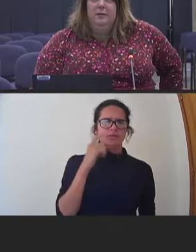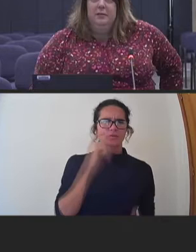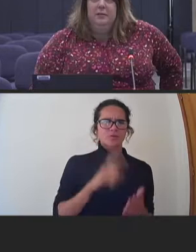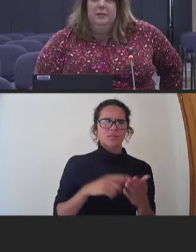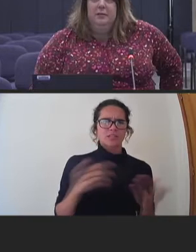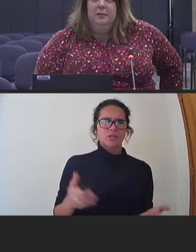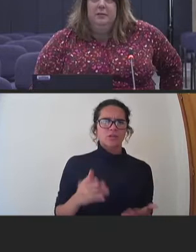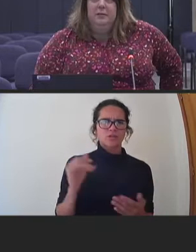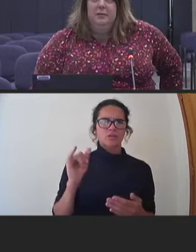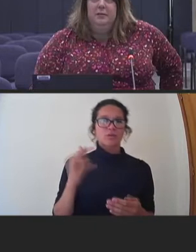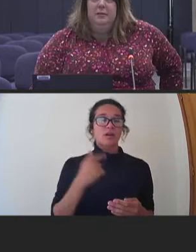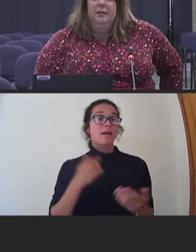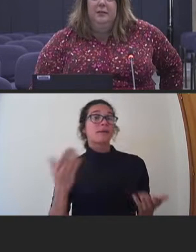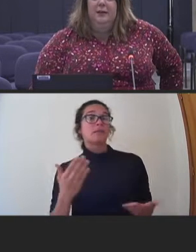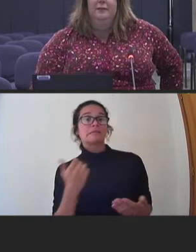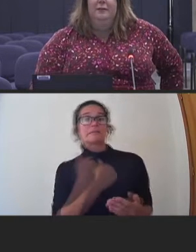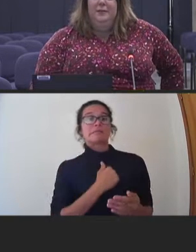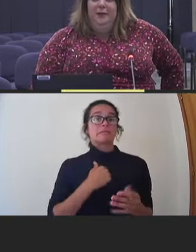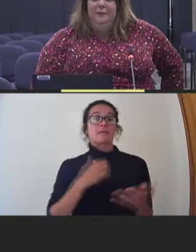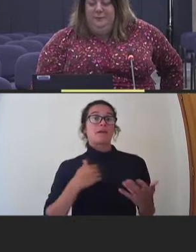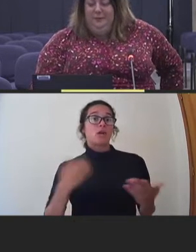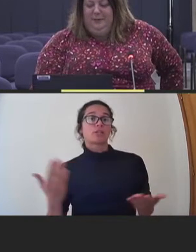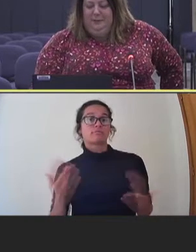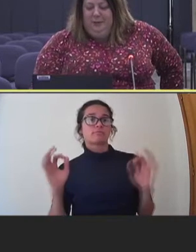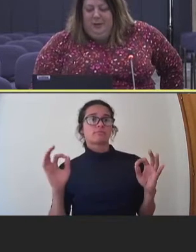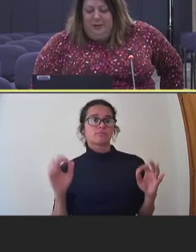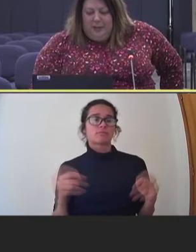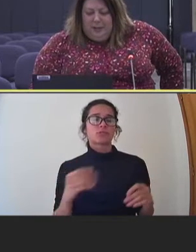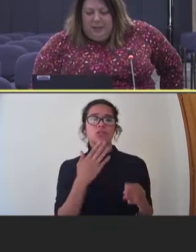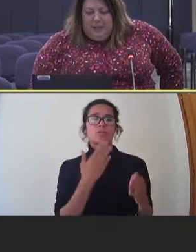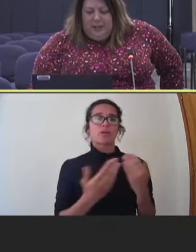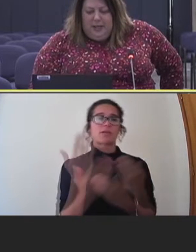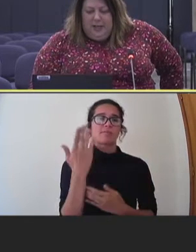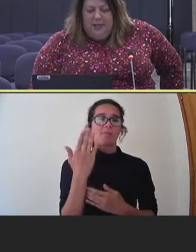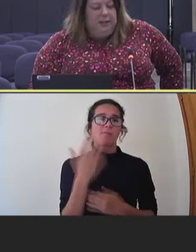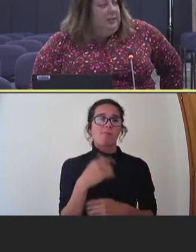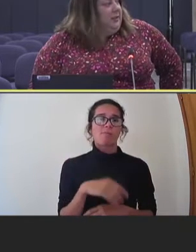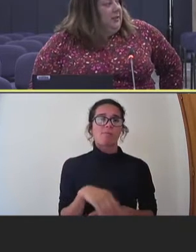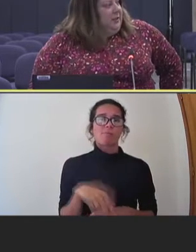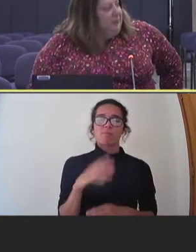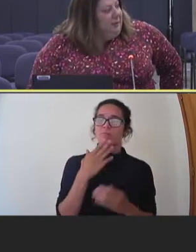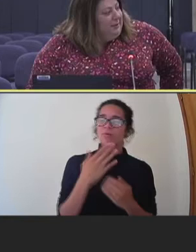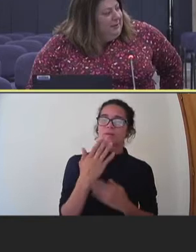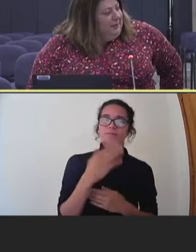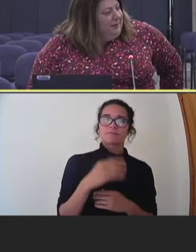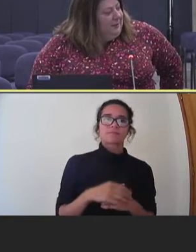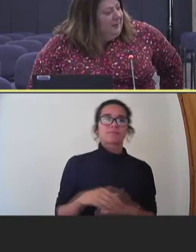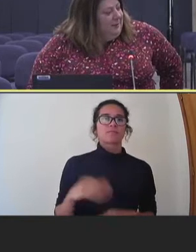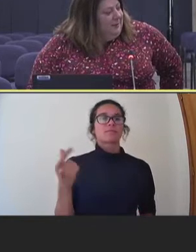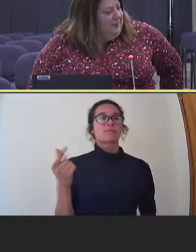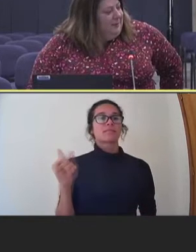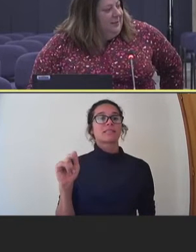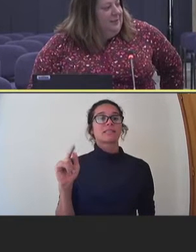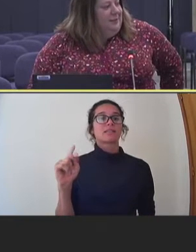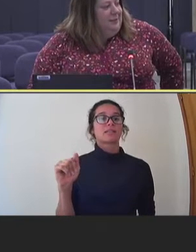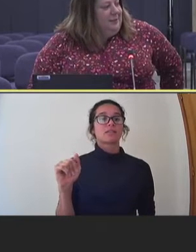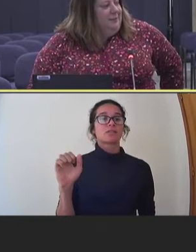Winona Stoltzfus: I'm here, Ann. Sorry. Present. Ann Aikin: Good morning. Winona Stoltzfus: Good morning. Ann Aikin: Geeta Swamy? >> Geeta Swamy: Present. Good morning. Ann Aikin: Rob Swanson?